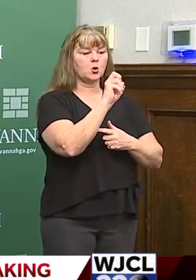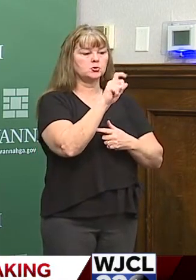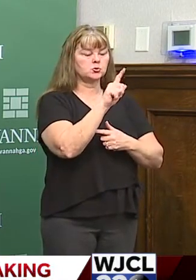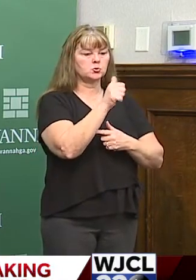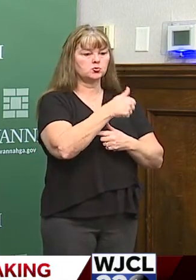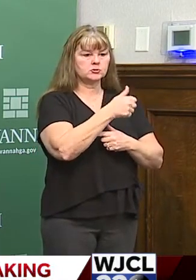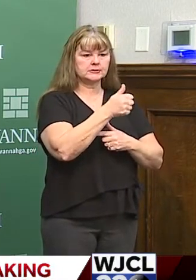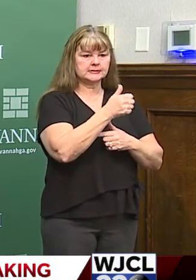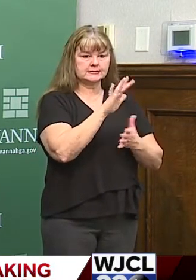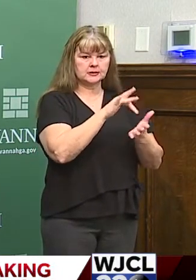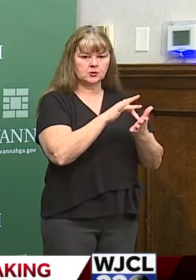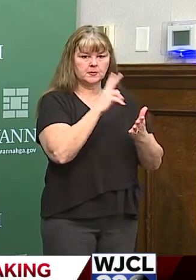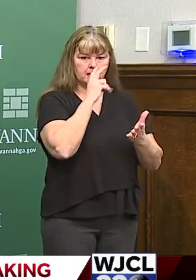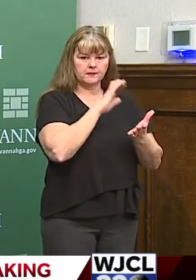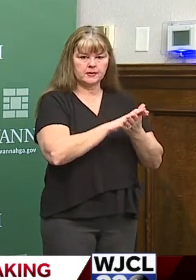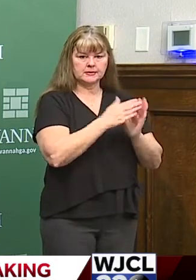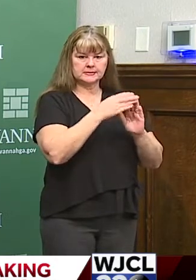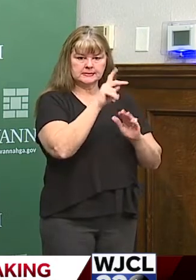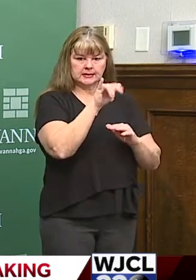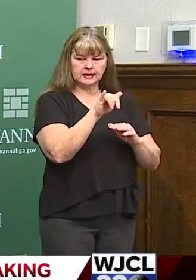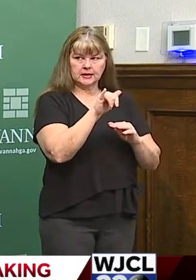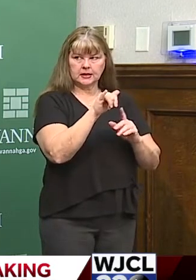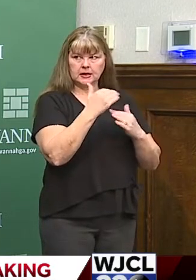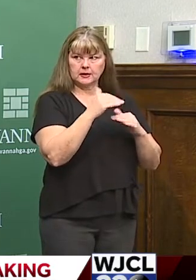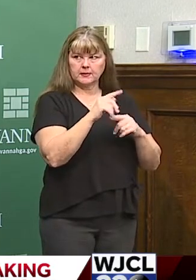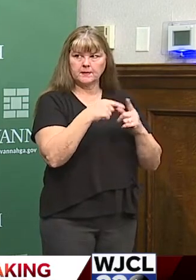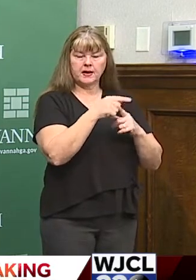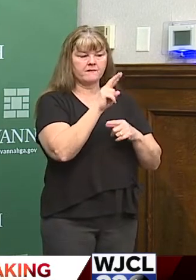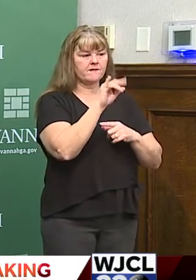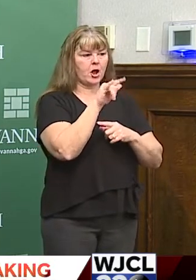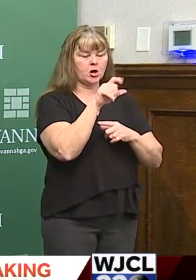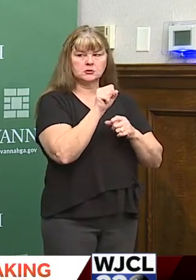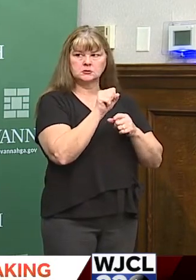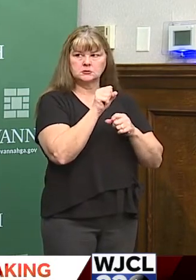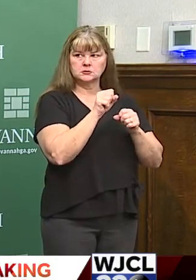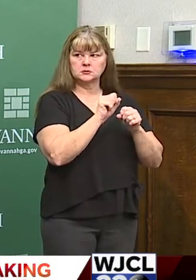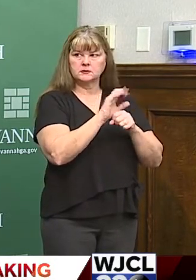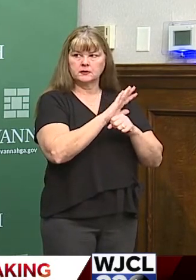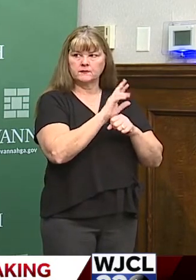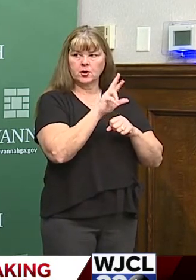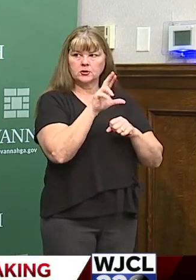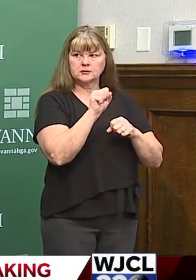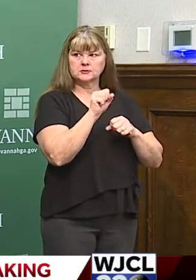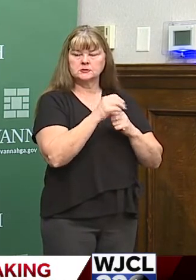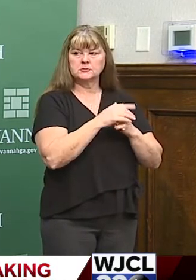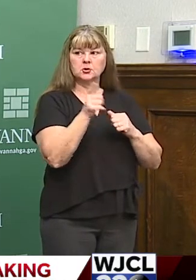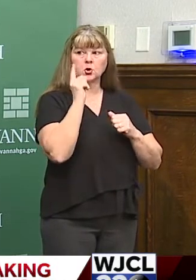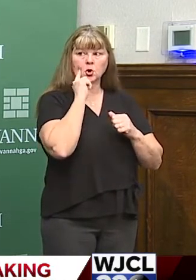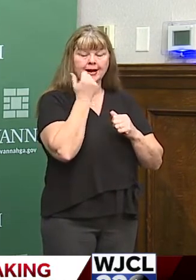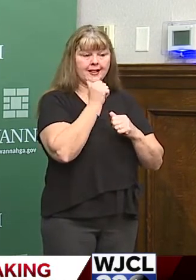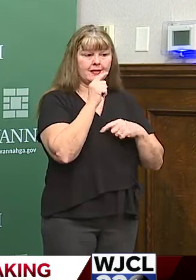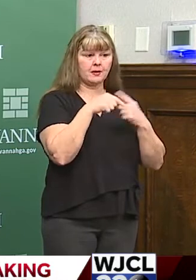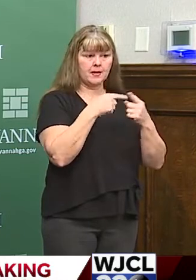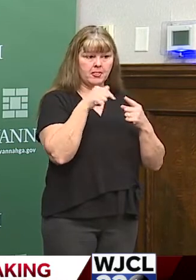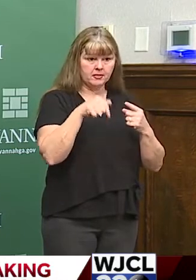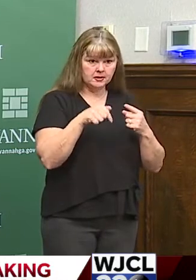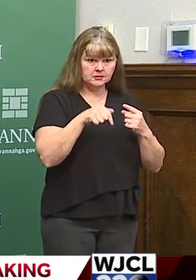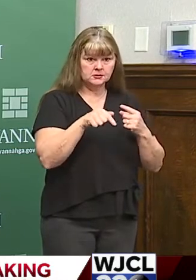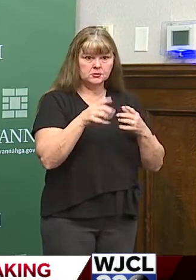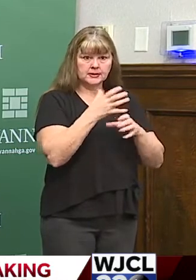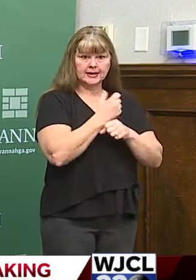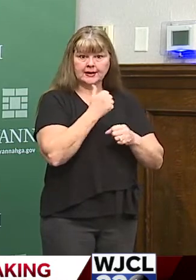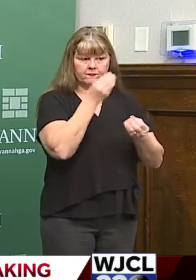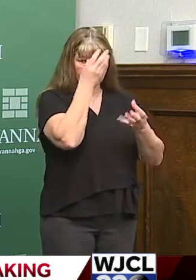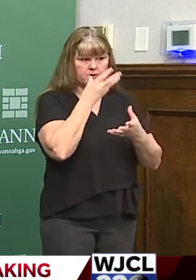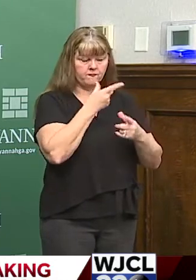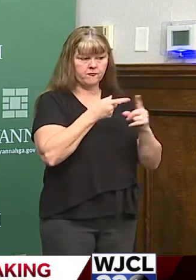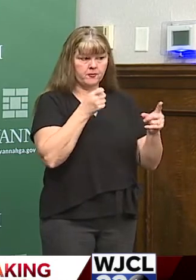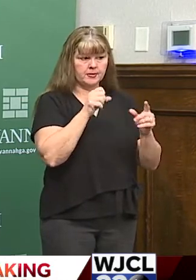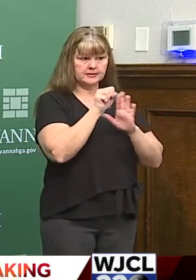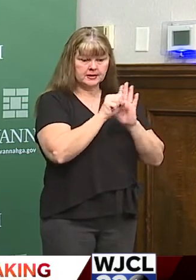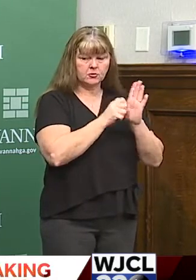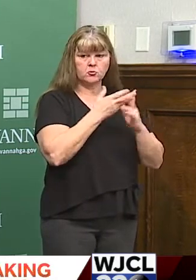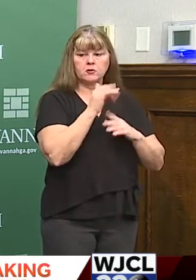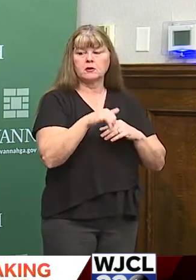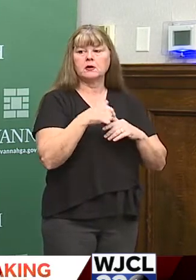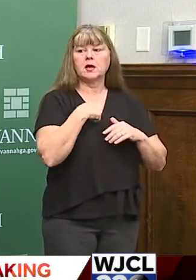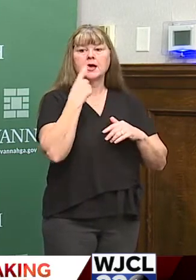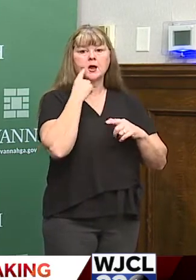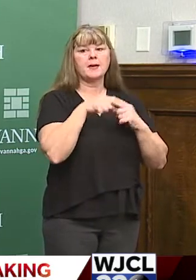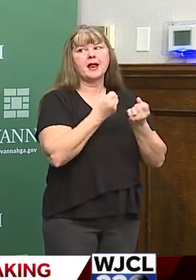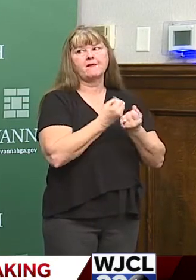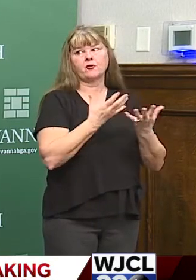MR. MAYOR, WE'VE GOTTEN SOME CONCERNS ABOUT THE POSTAL TRANSITIONAL PROTECTOR BUT VIRUS CASES, I THINK IT'S MANAGED BY THE STATE AND HAVE YOU HEARD ANYTHING LIKE THIS